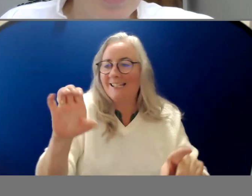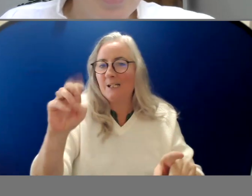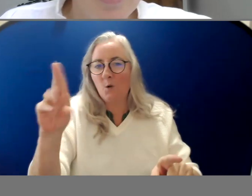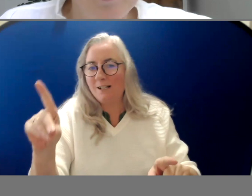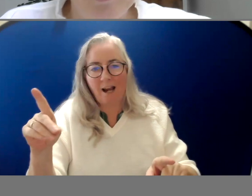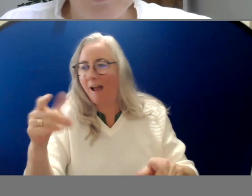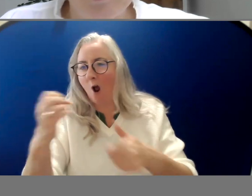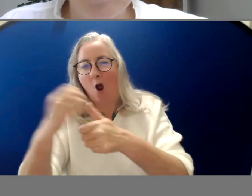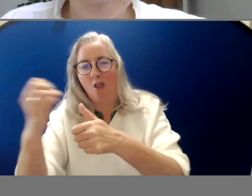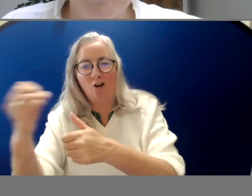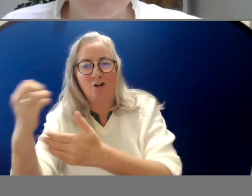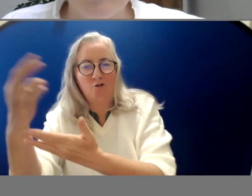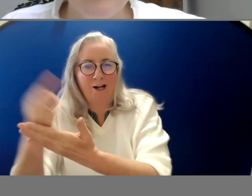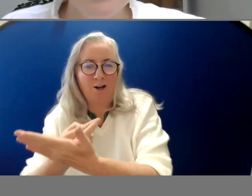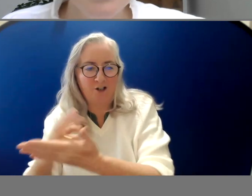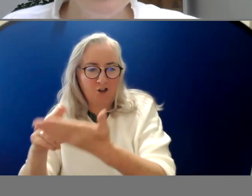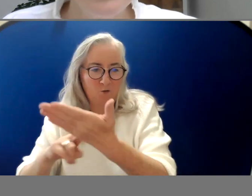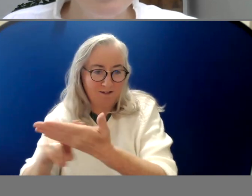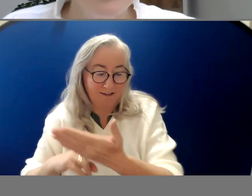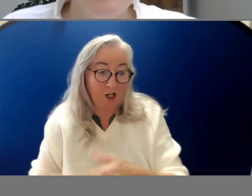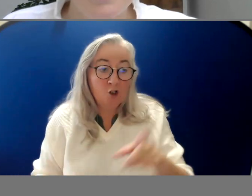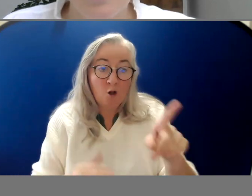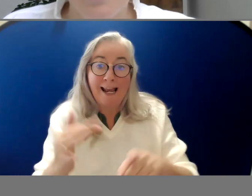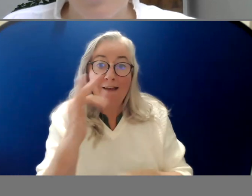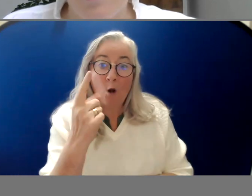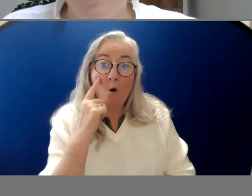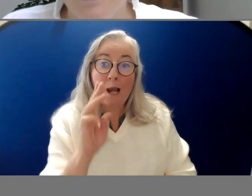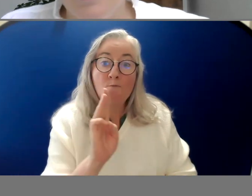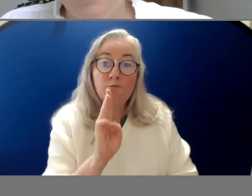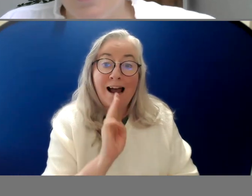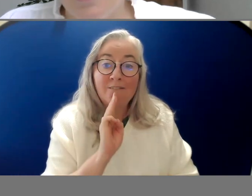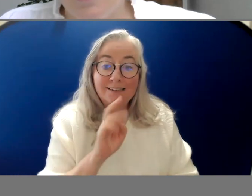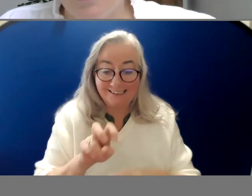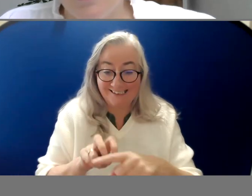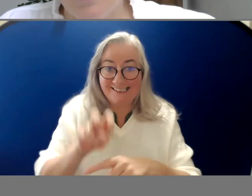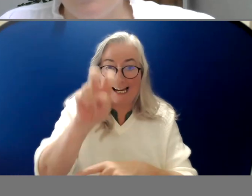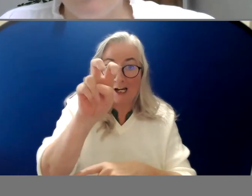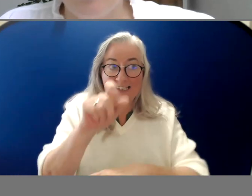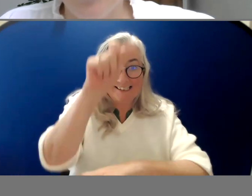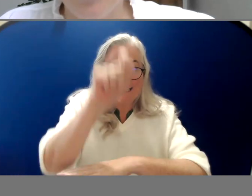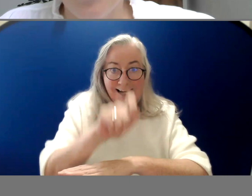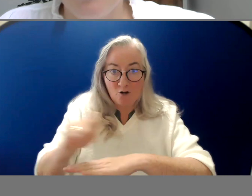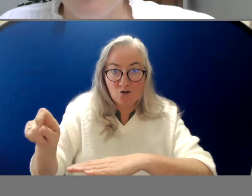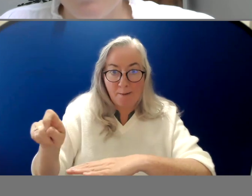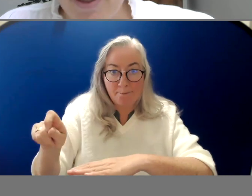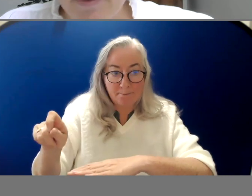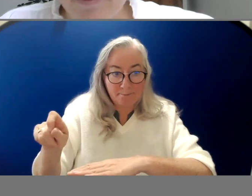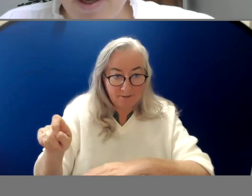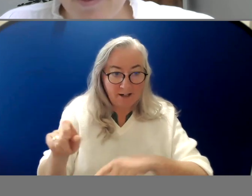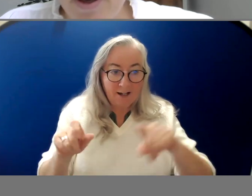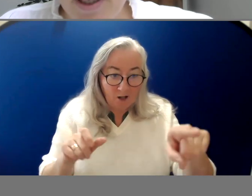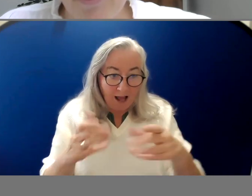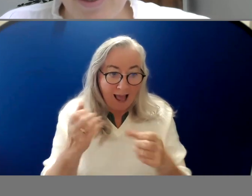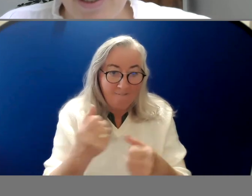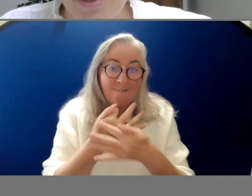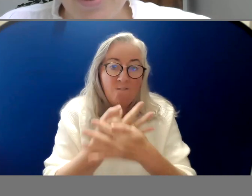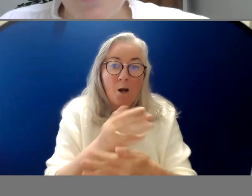regulations so if we look at a private stair diagram following Part K regulations